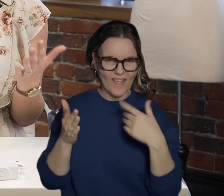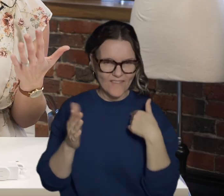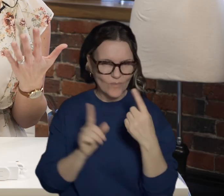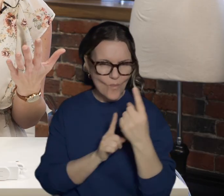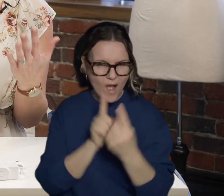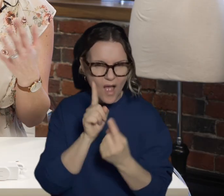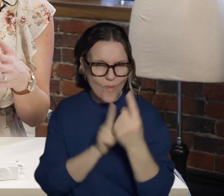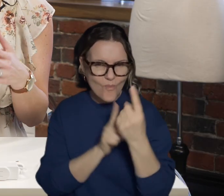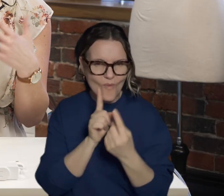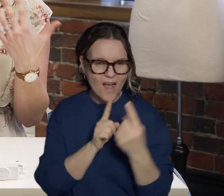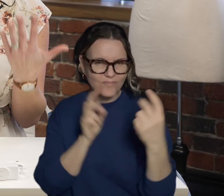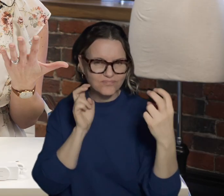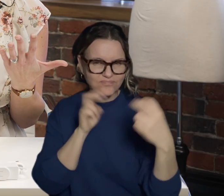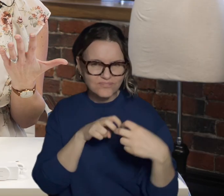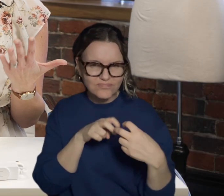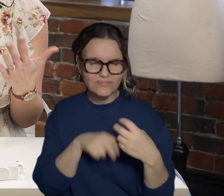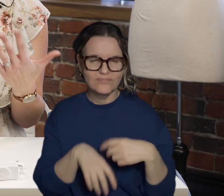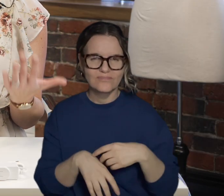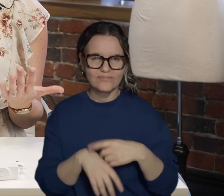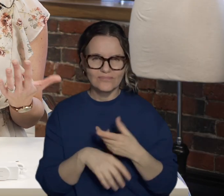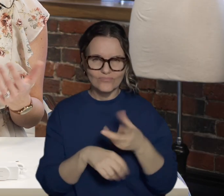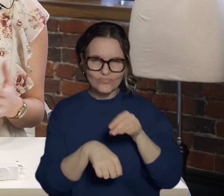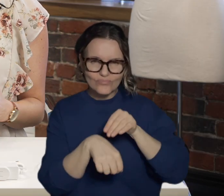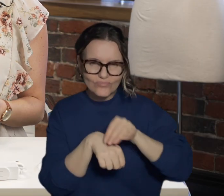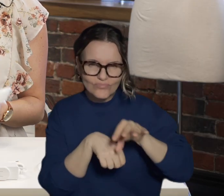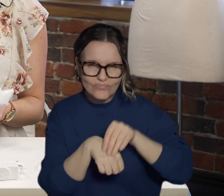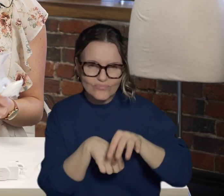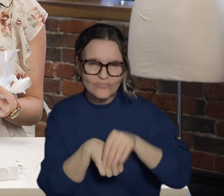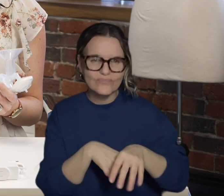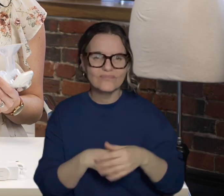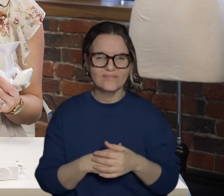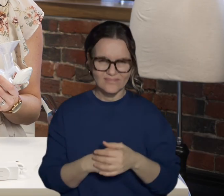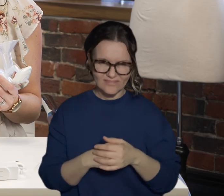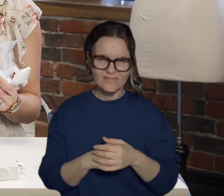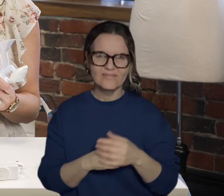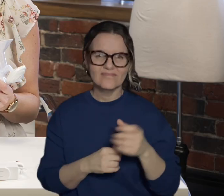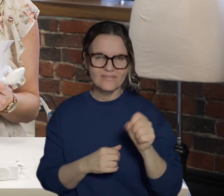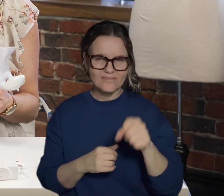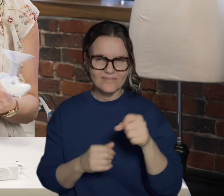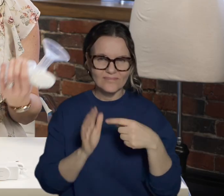so we have the unboxings that are recorded here in this series we also have one-on-one unboxings